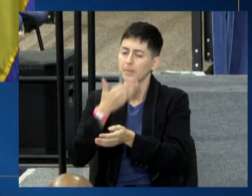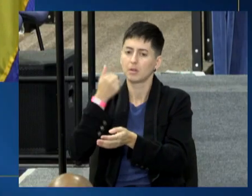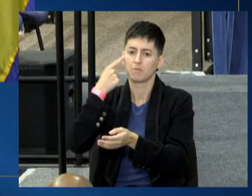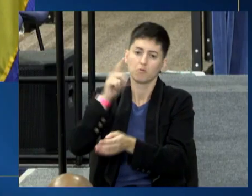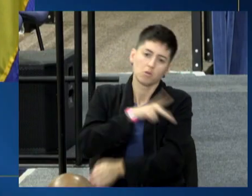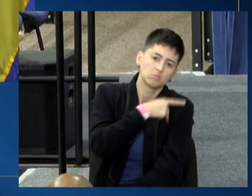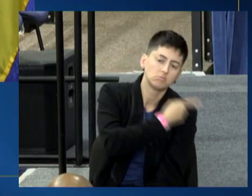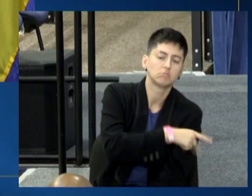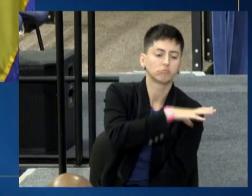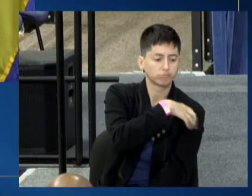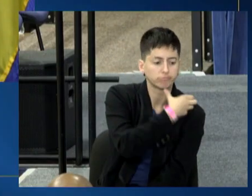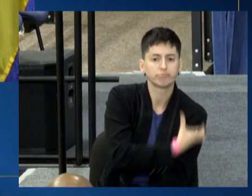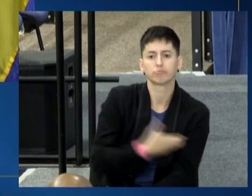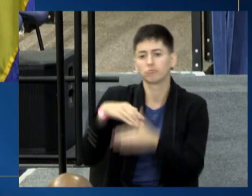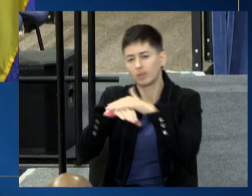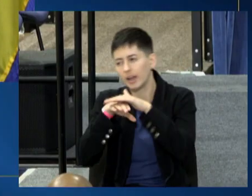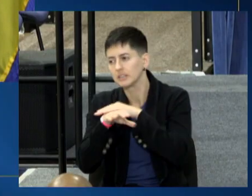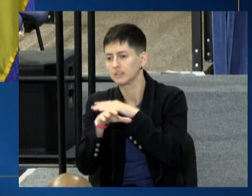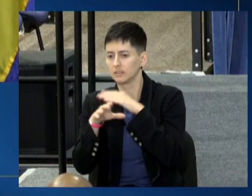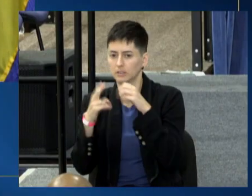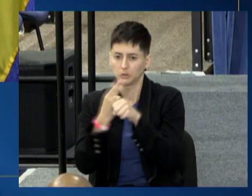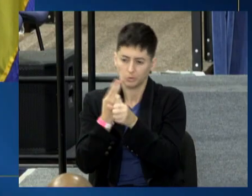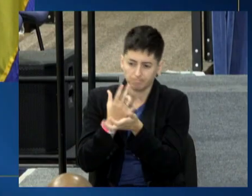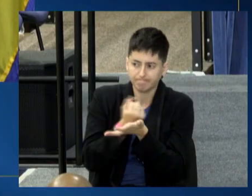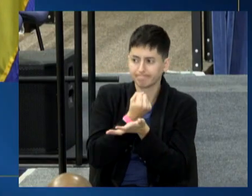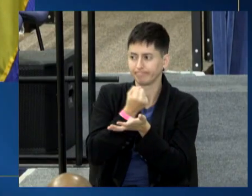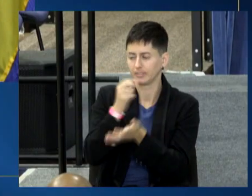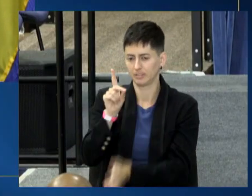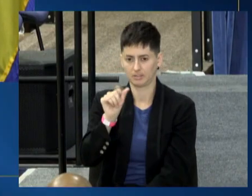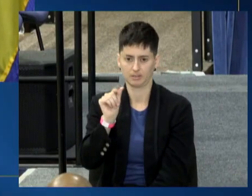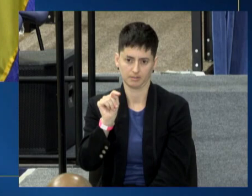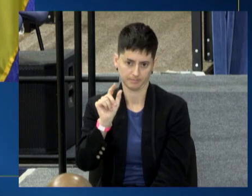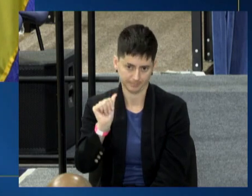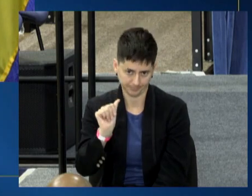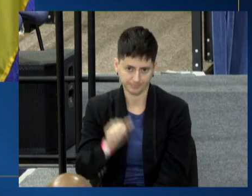Navigation has been a big push of the Biden Cancer Moonshot. And CancerX has contributed the digital